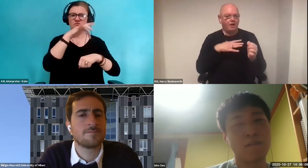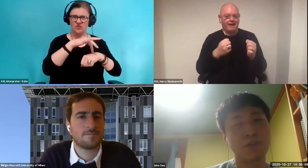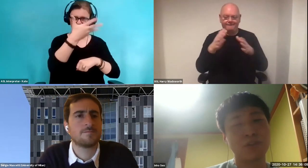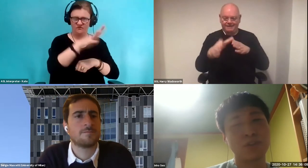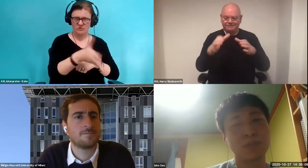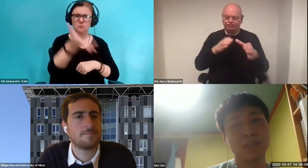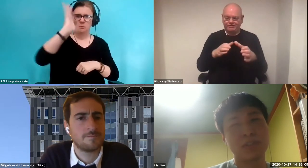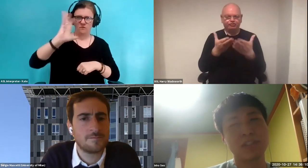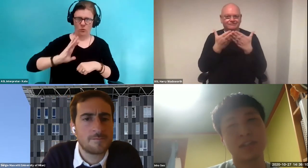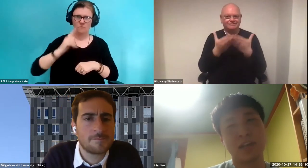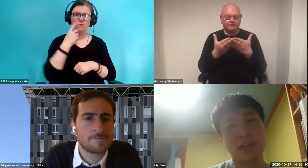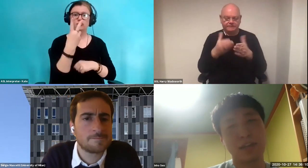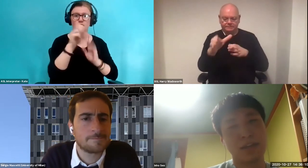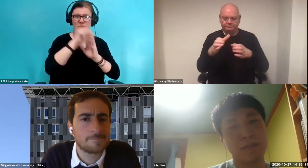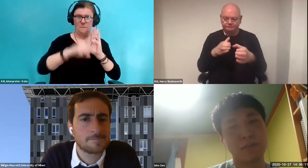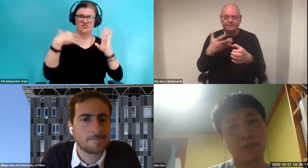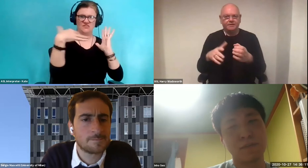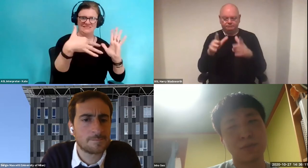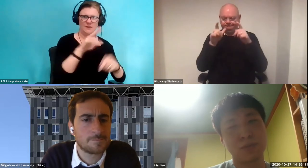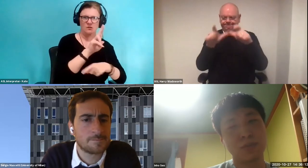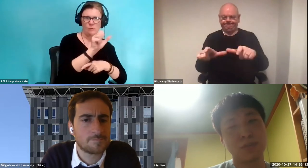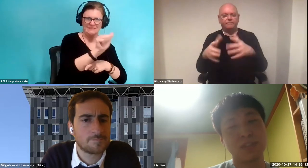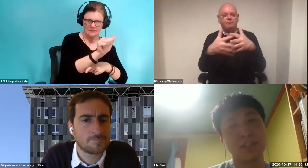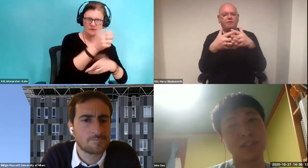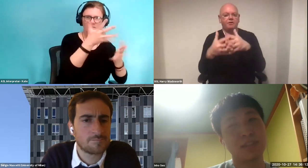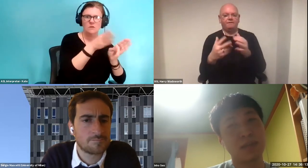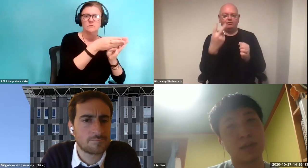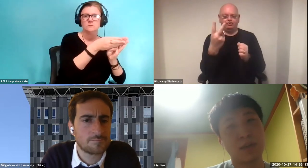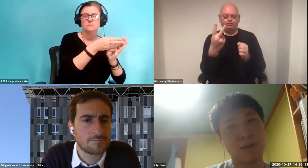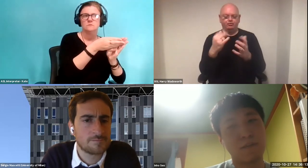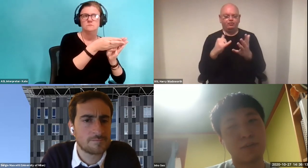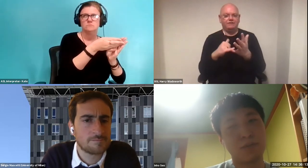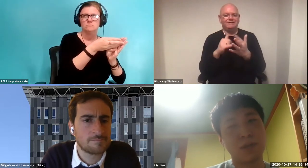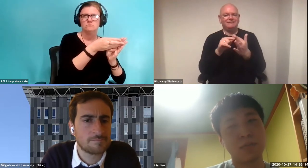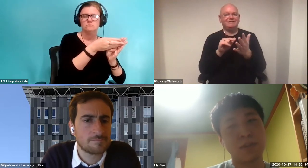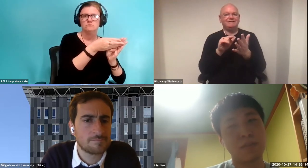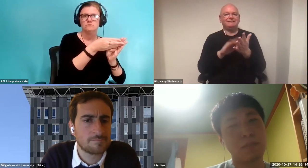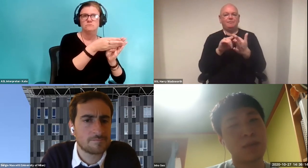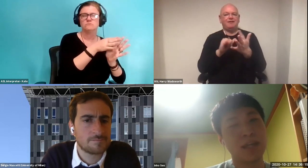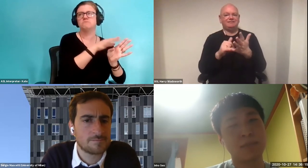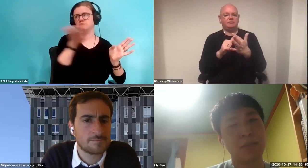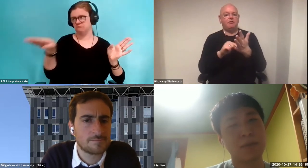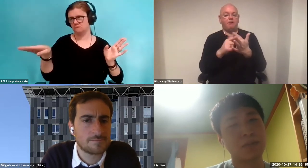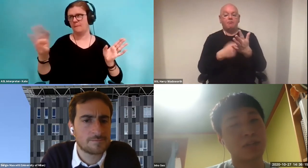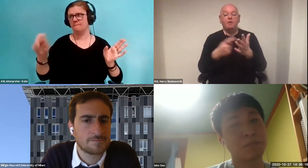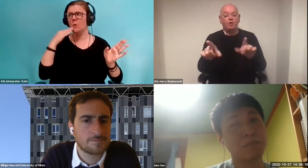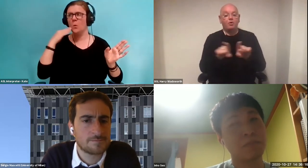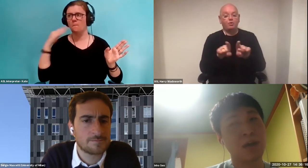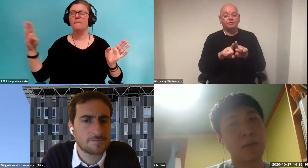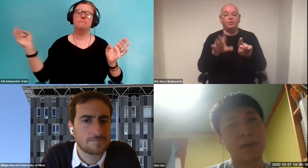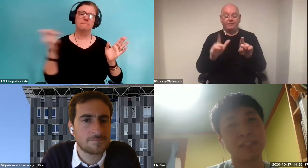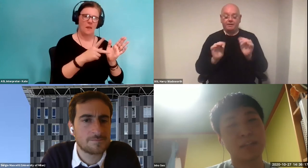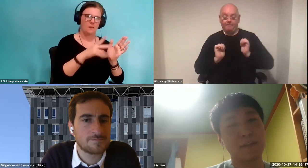for two semesters and then I traveled to the states for one month as a backpacker by myself